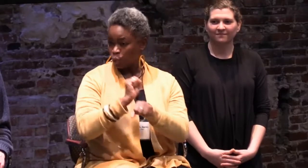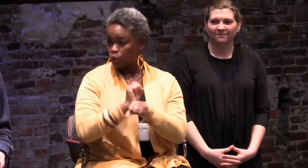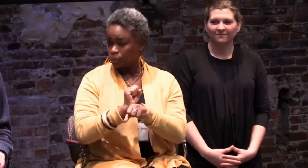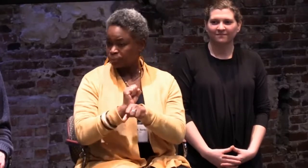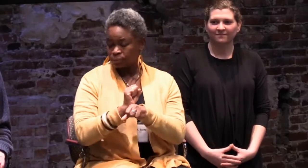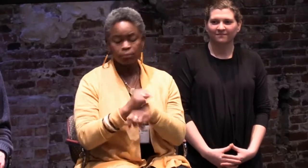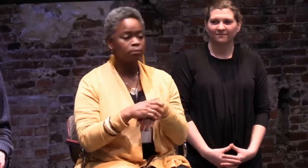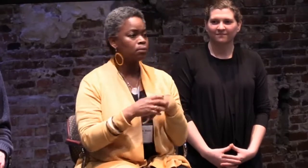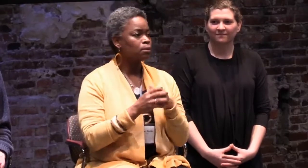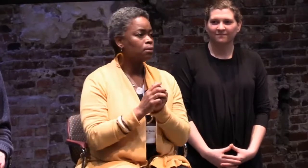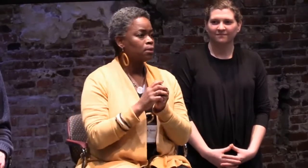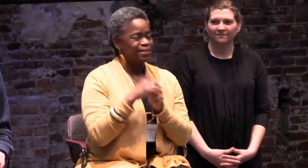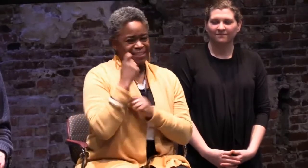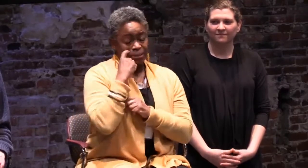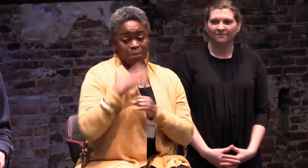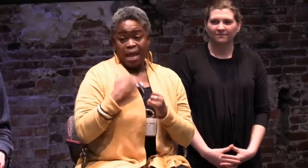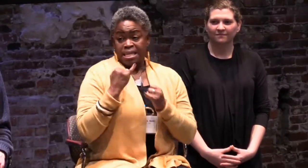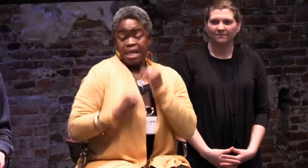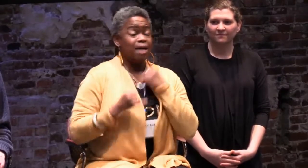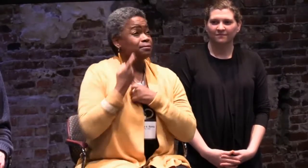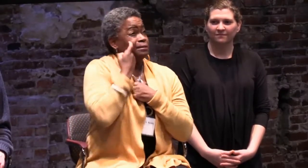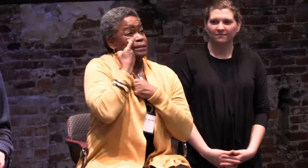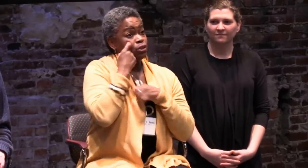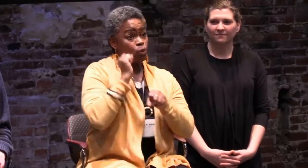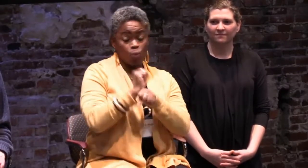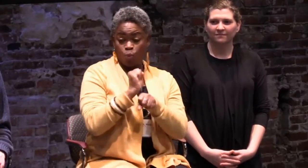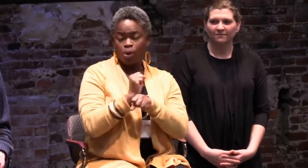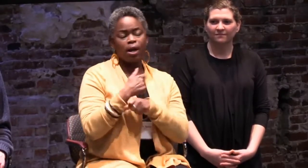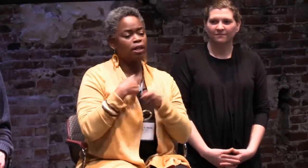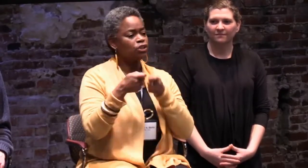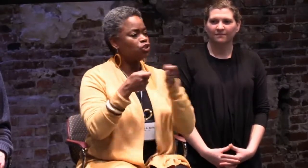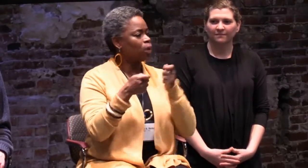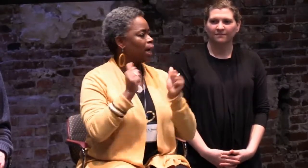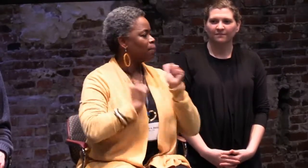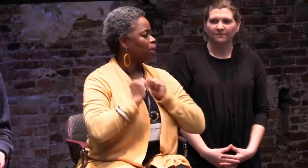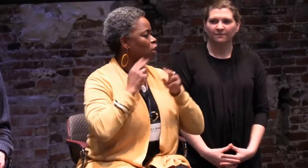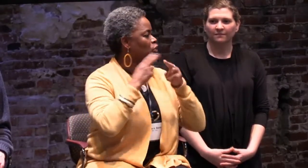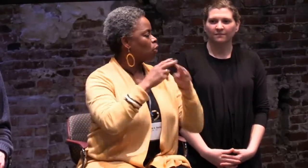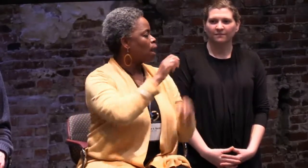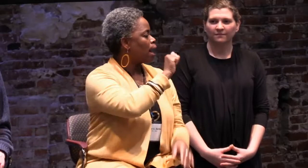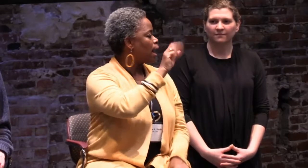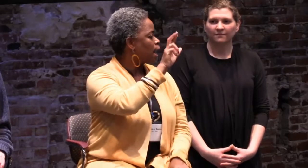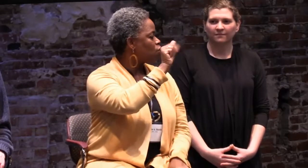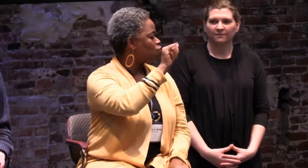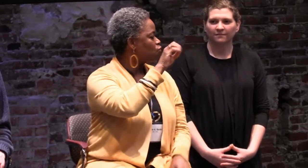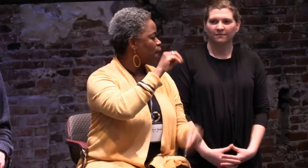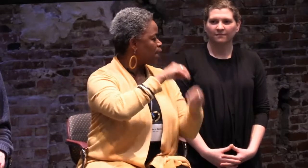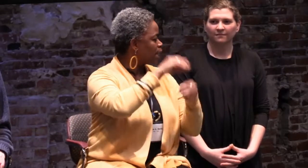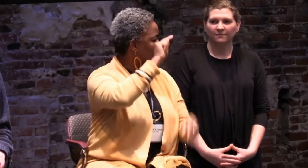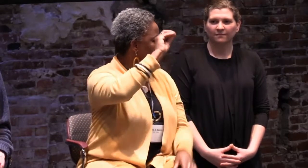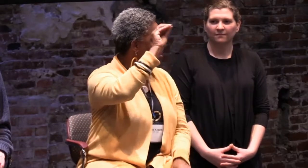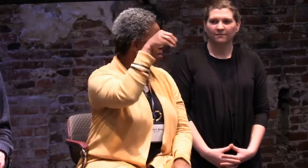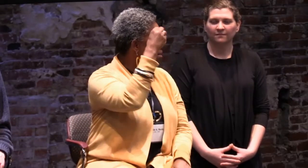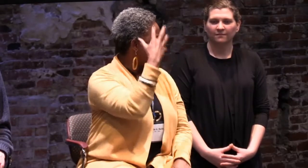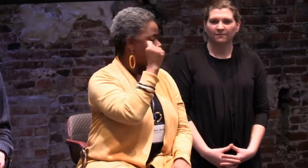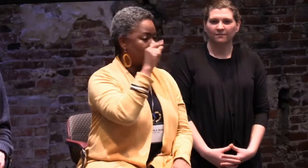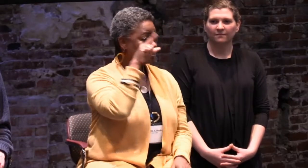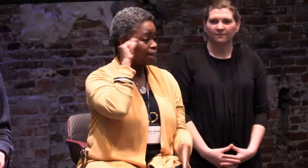I've done so much. I've done quite a bit of theater work. Recently, my last piece was directing A Raisin in the Sun